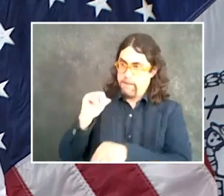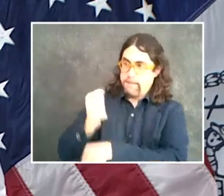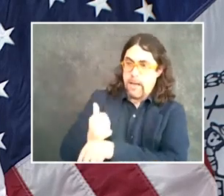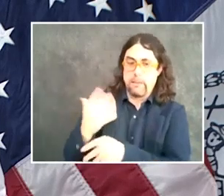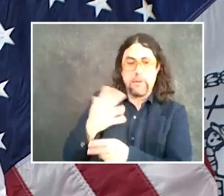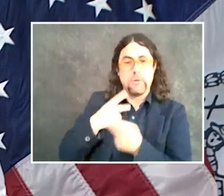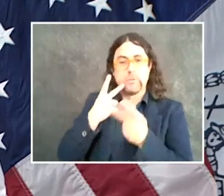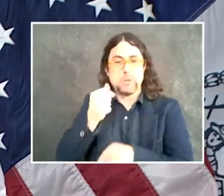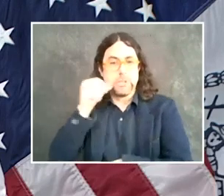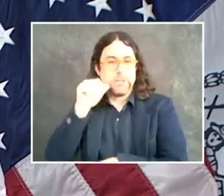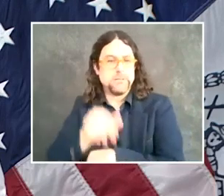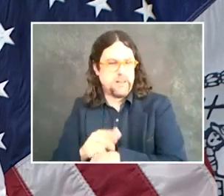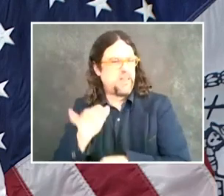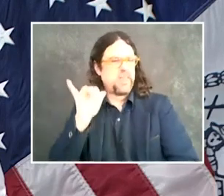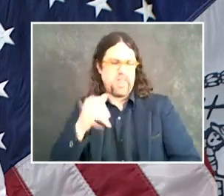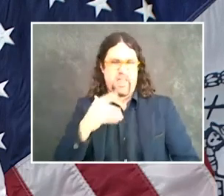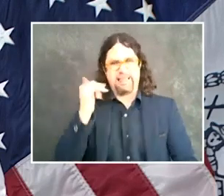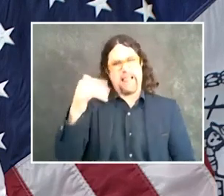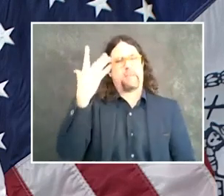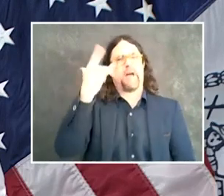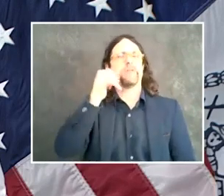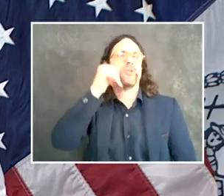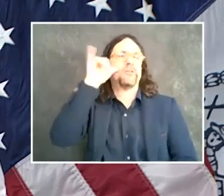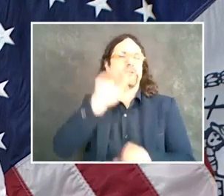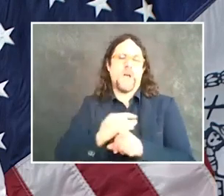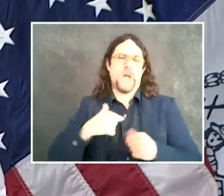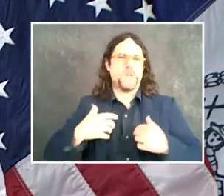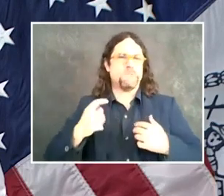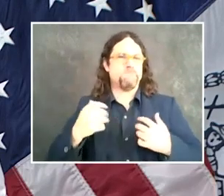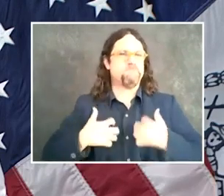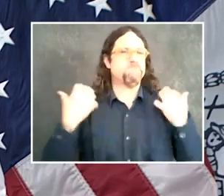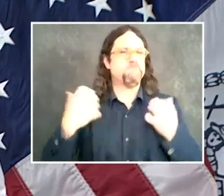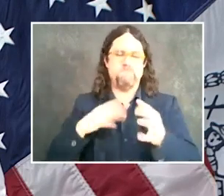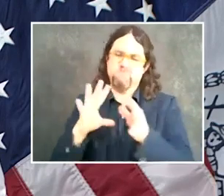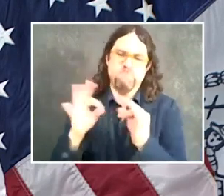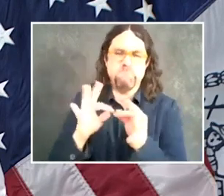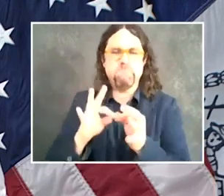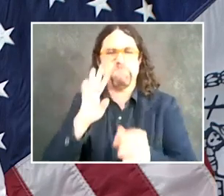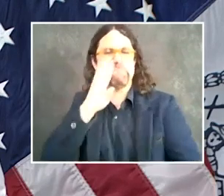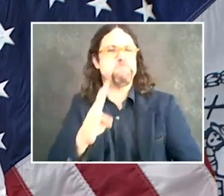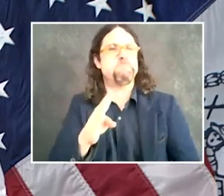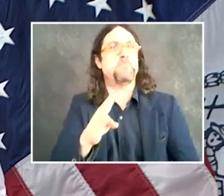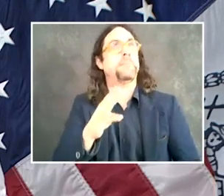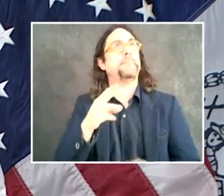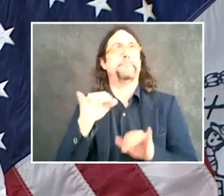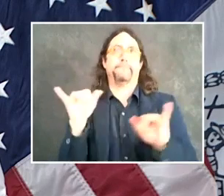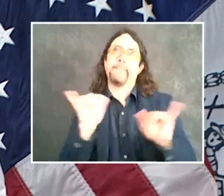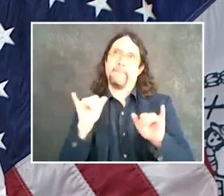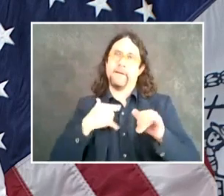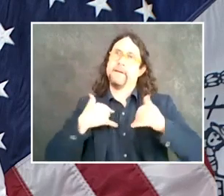SO I REGRET IF THE WAY I SAID